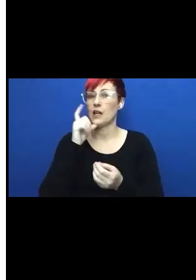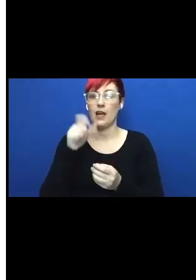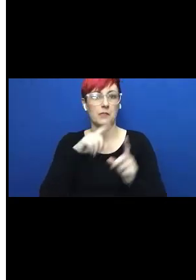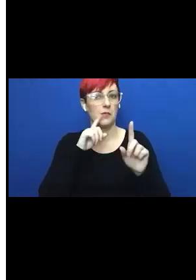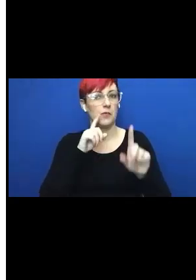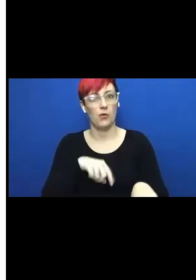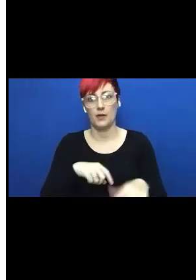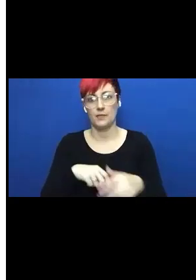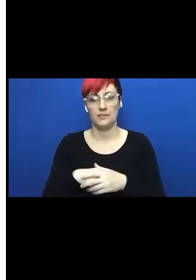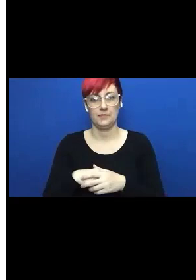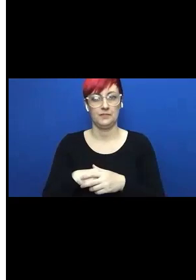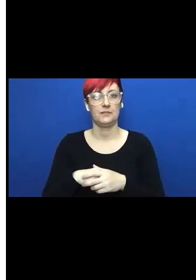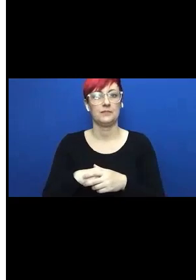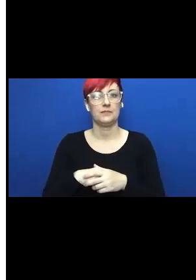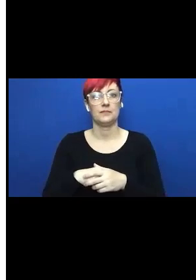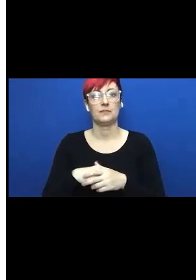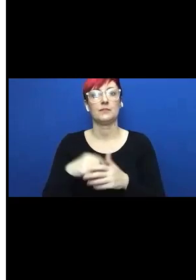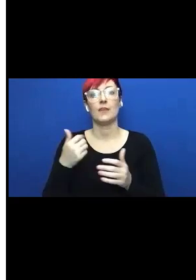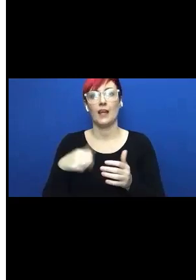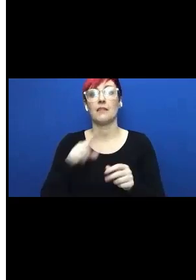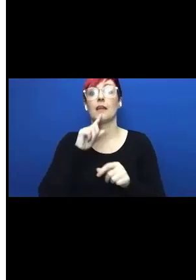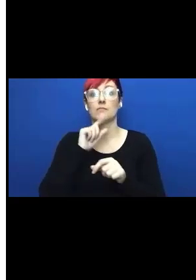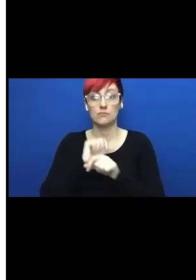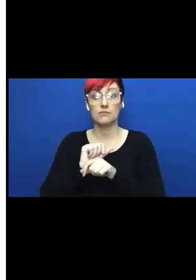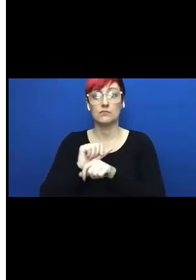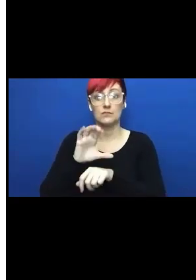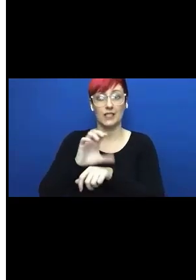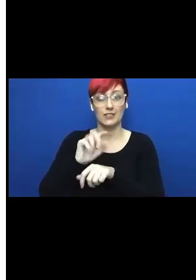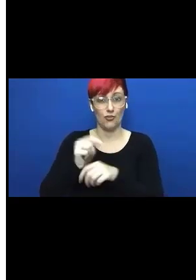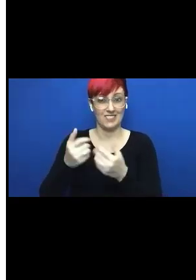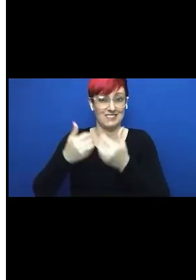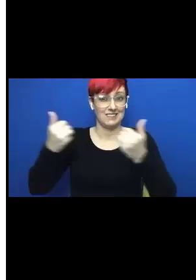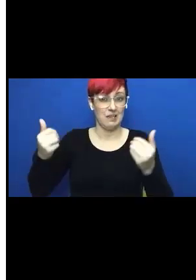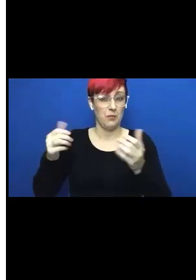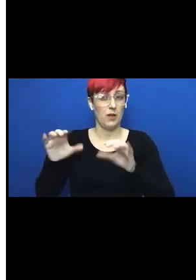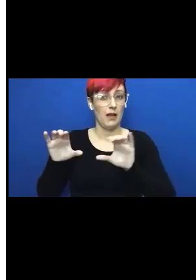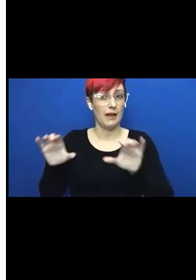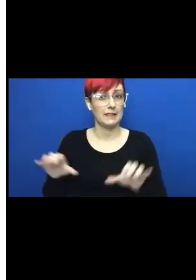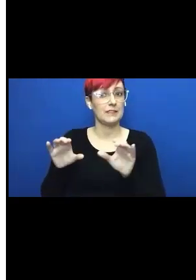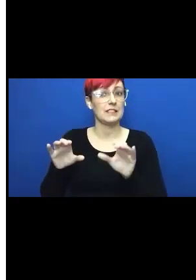Anything that is truly consulting activities where the PI,